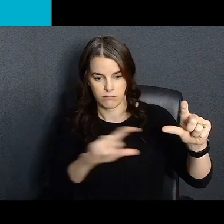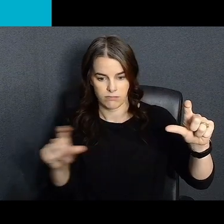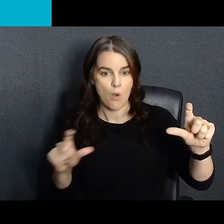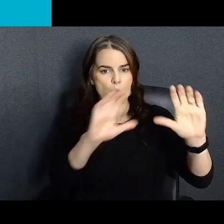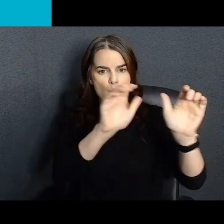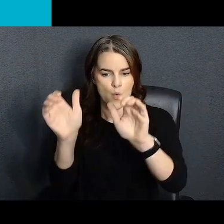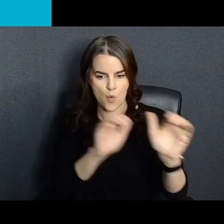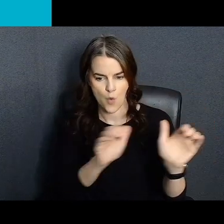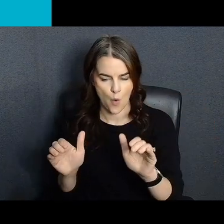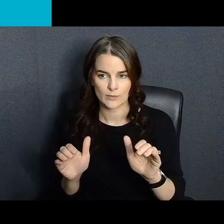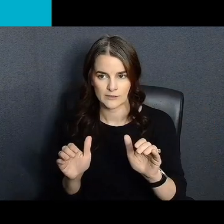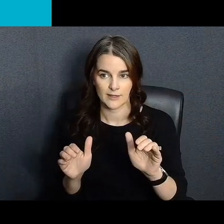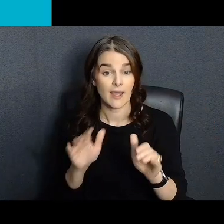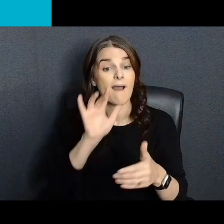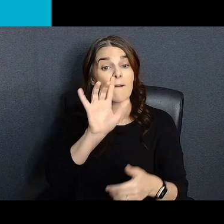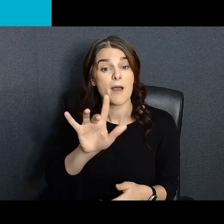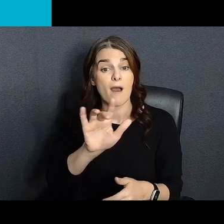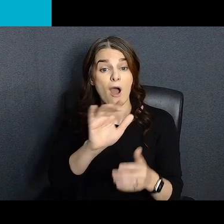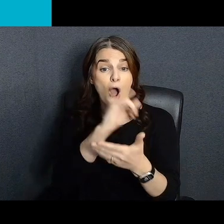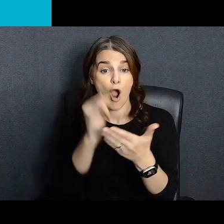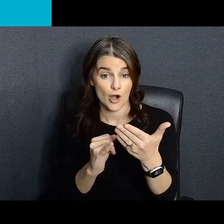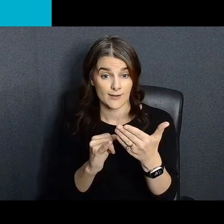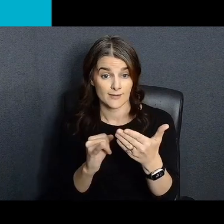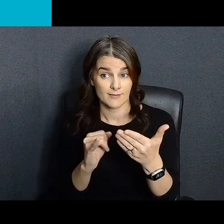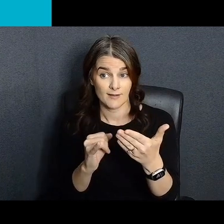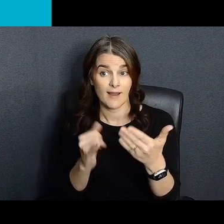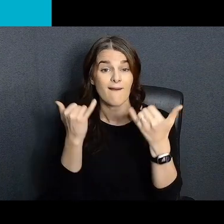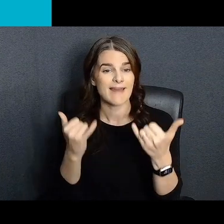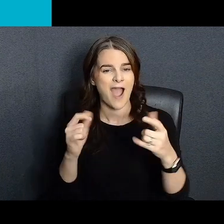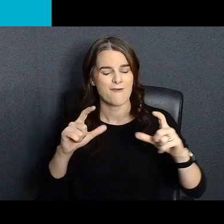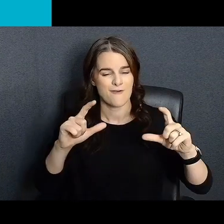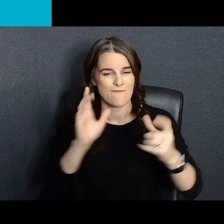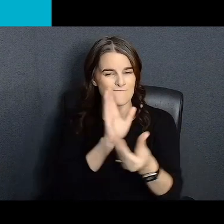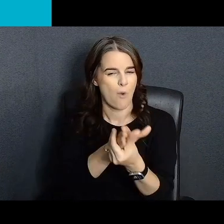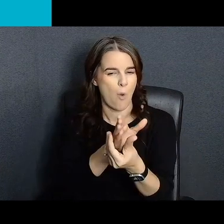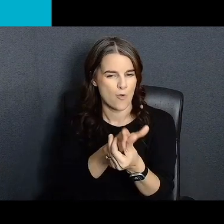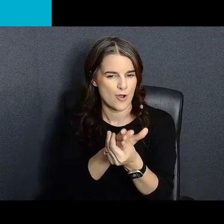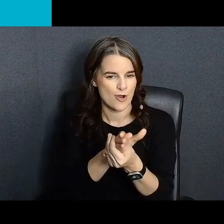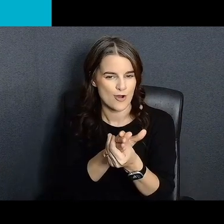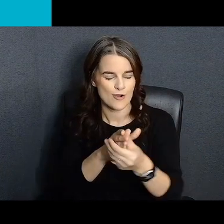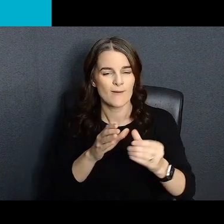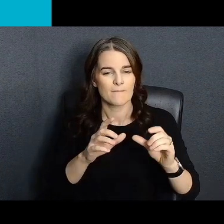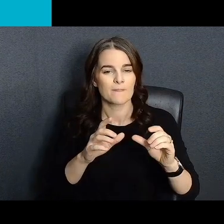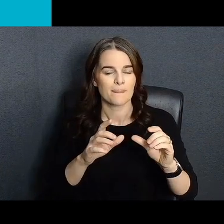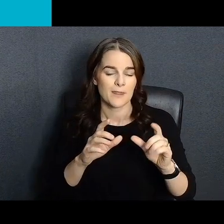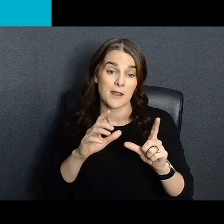If I select this one that says Art, now it opens up a folder and a page